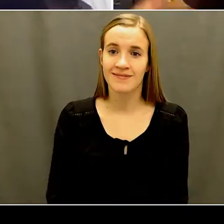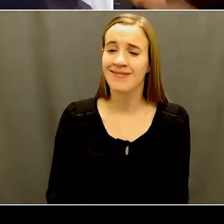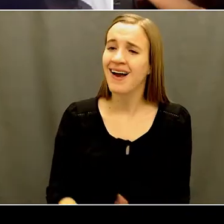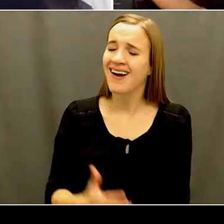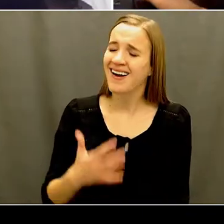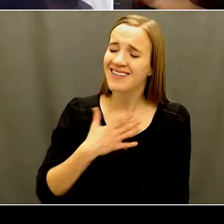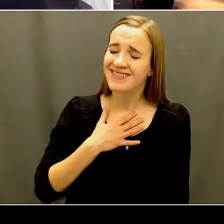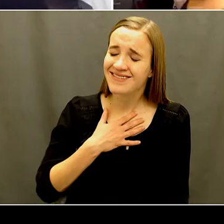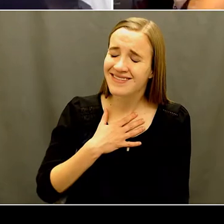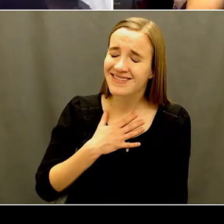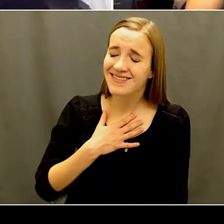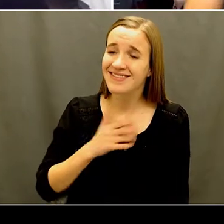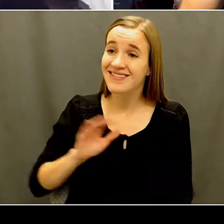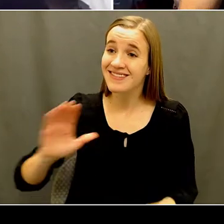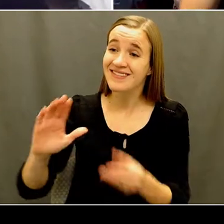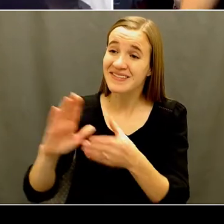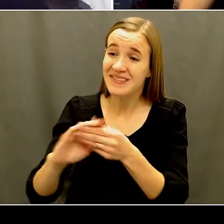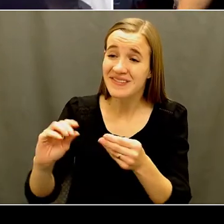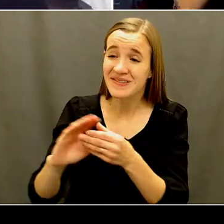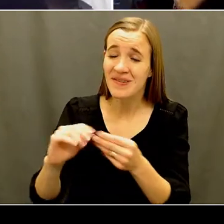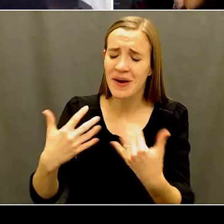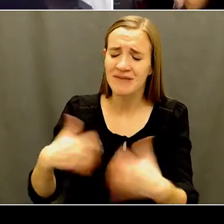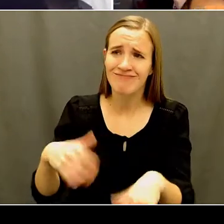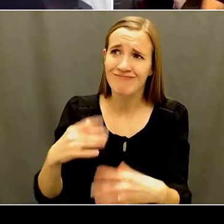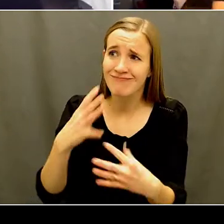emotional, too. I was about an ugly cry. You got me there. i was like,